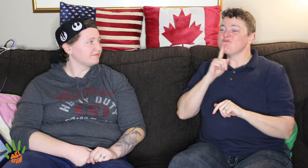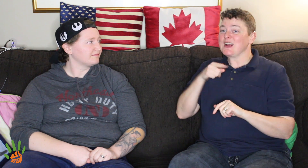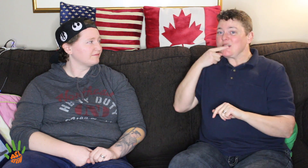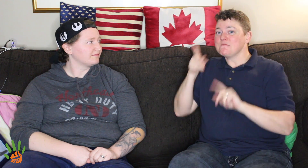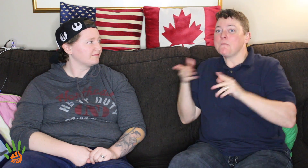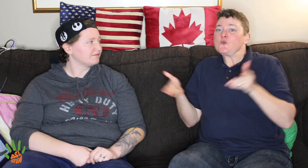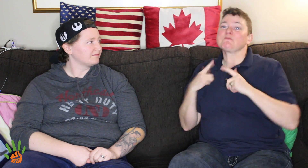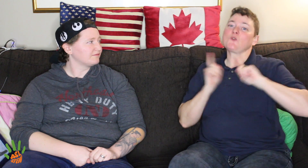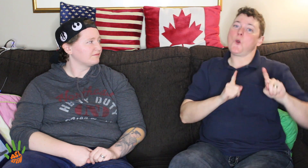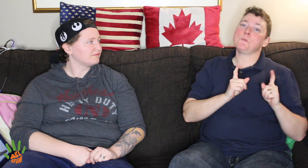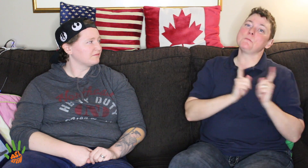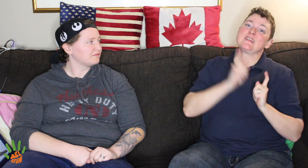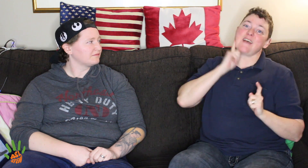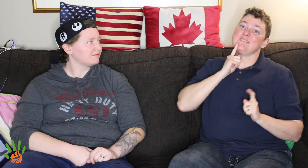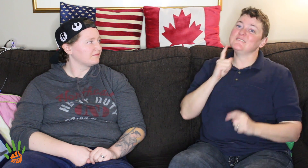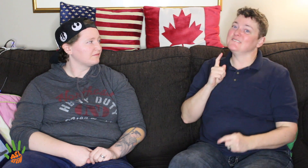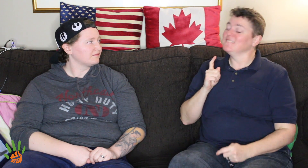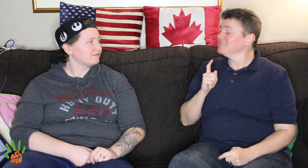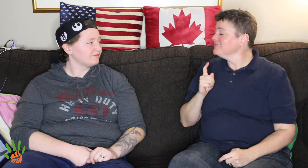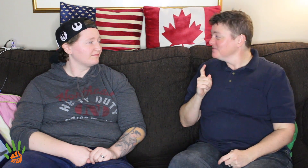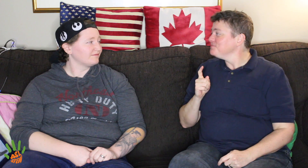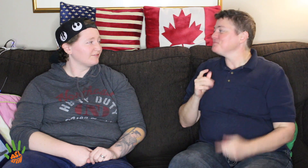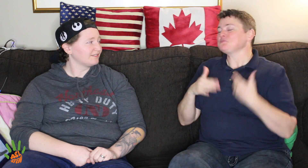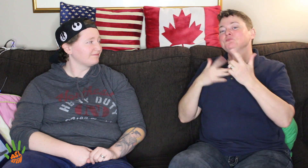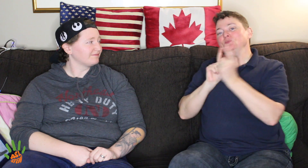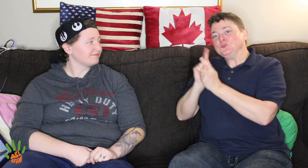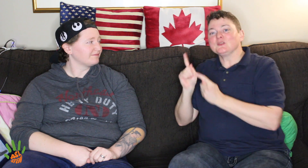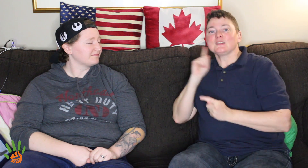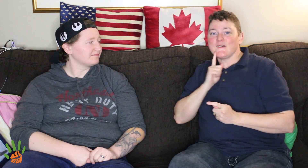But really hearing people were the ones that introduced me to the Deaf queer people.